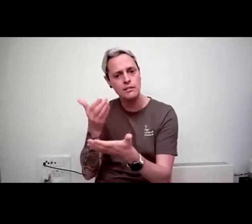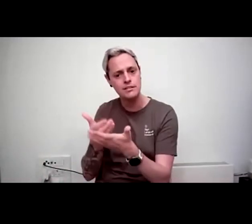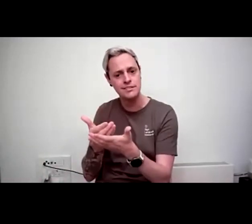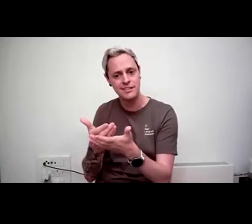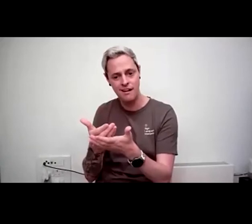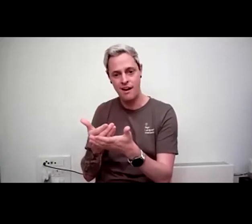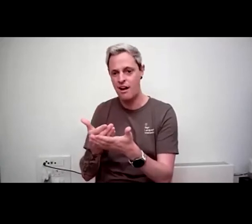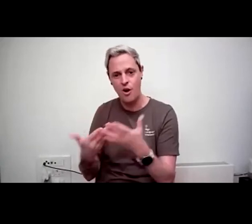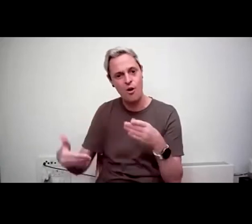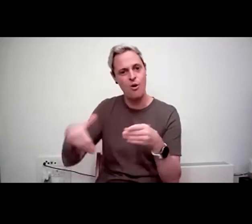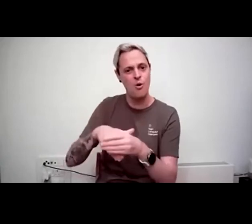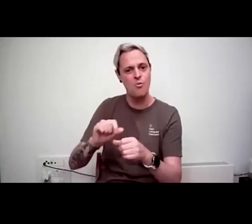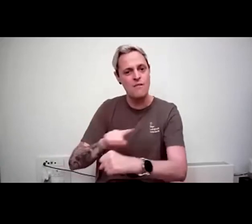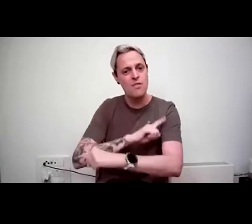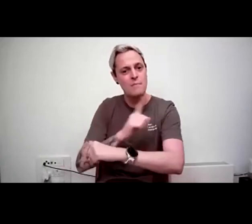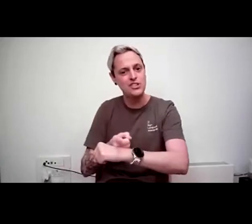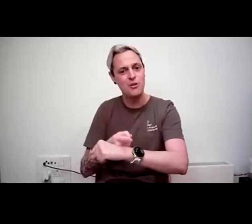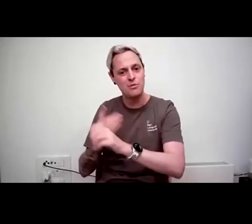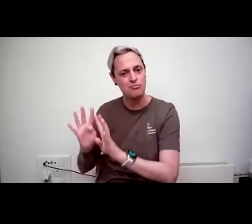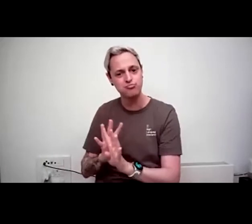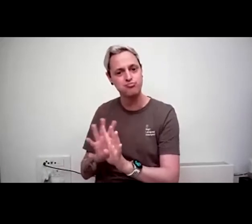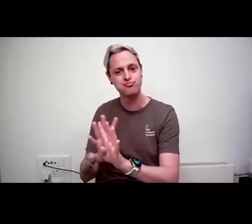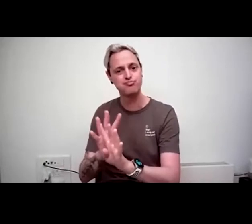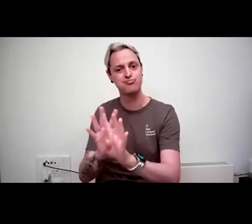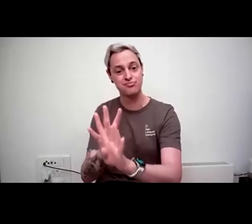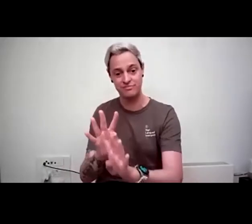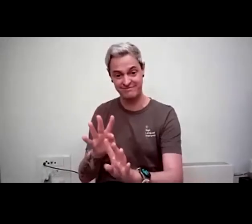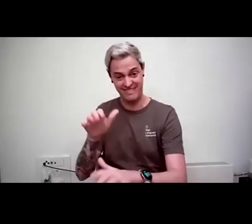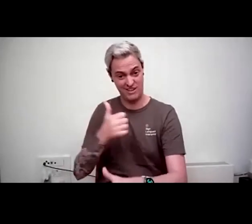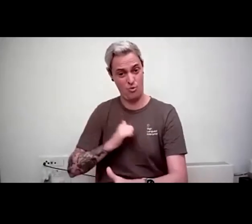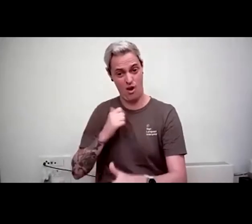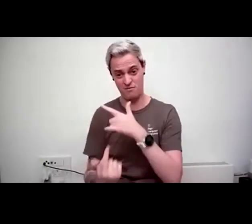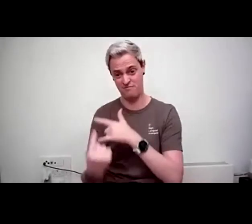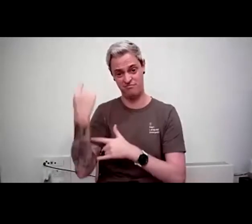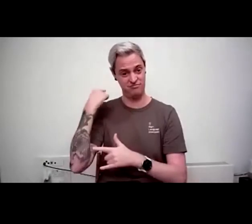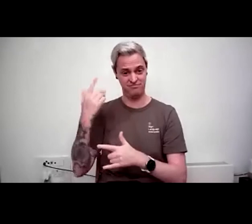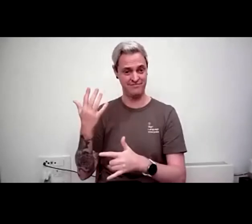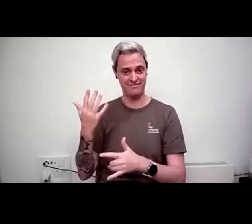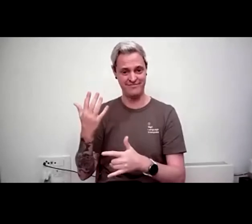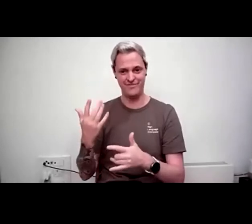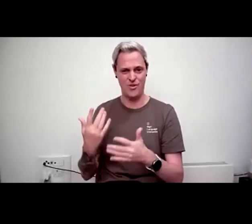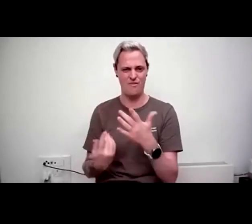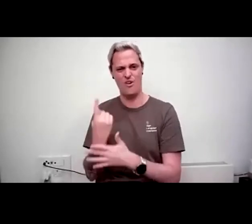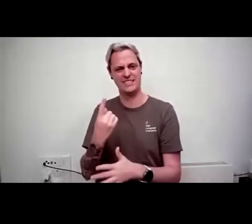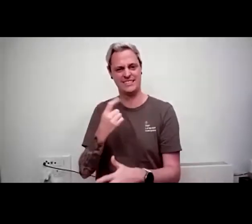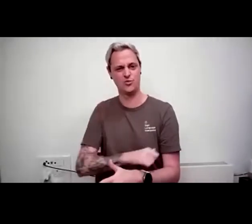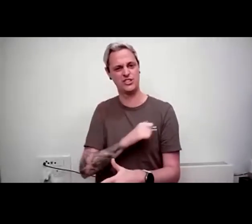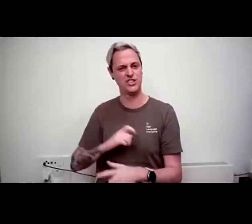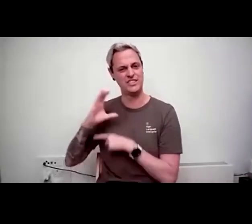travelling entourage of the bishop as was common in certain quarters of the first Christian centuries.